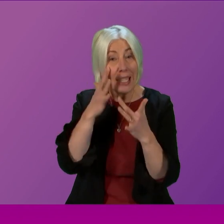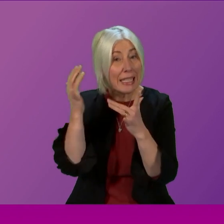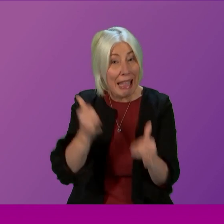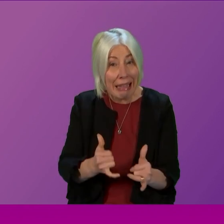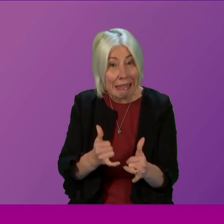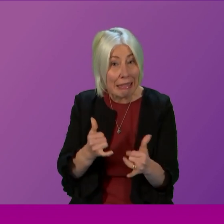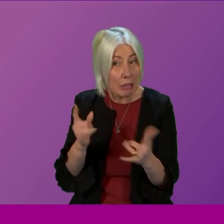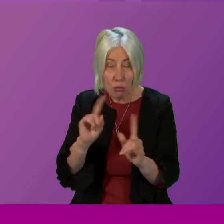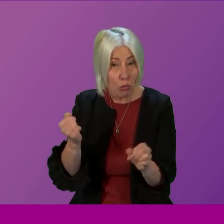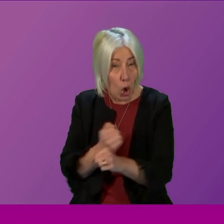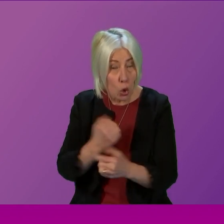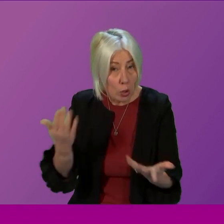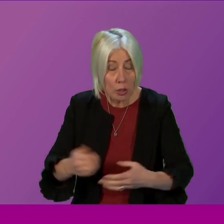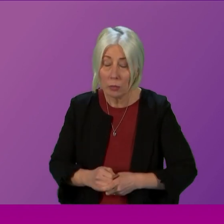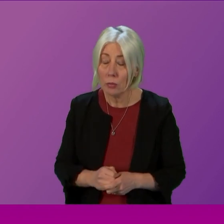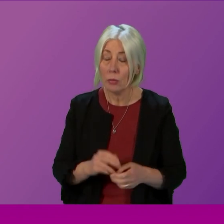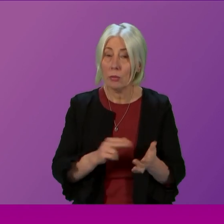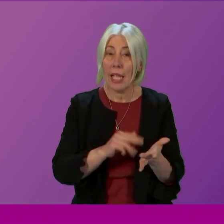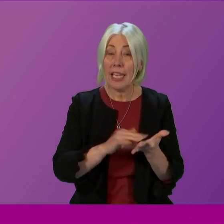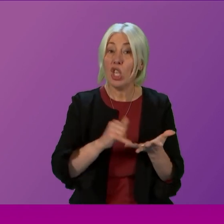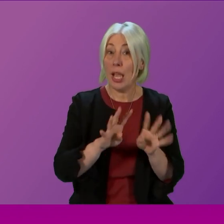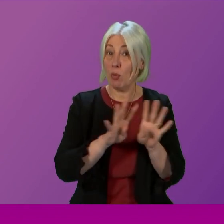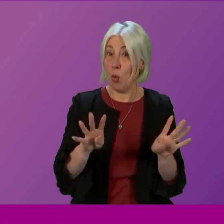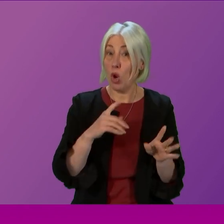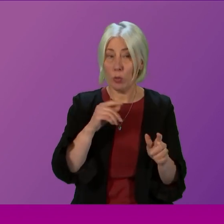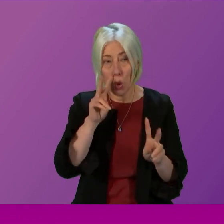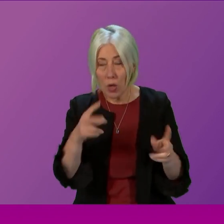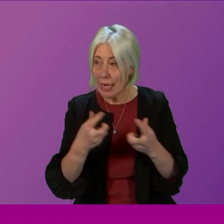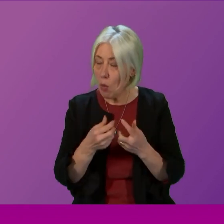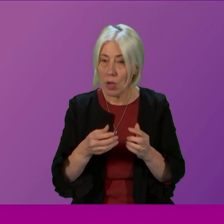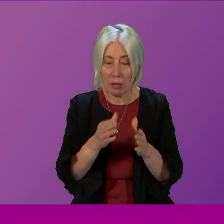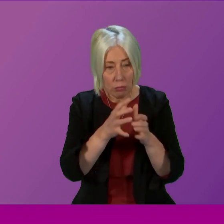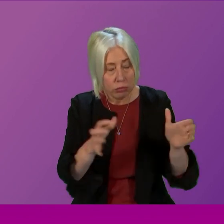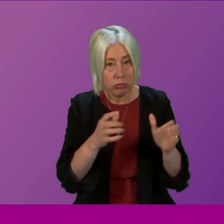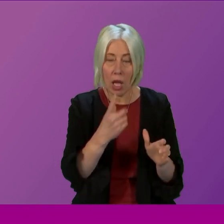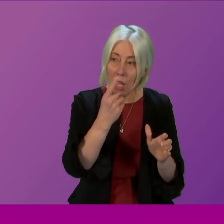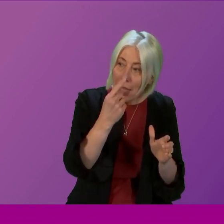A range of work is being taken forward by national health service boards to increase capacity, workforce and activity for diagnostics,